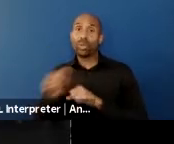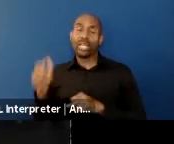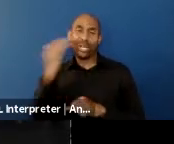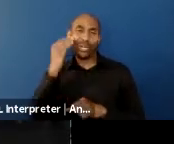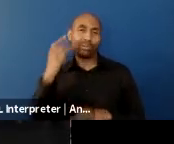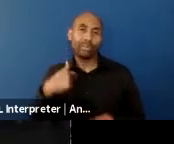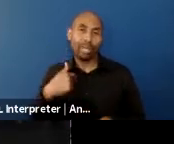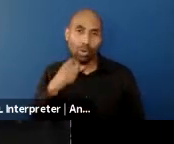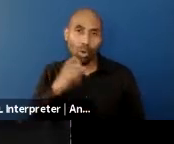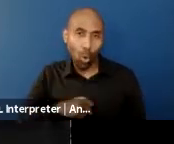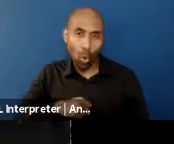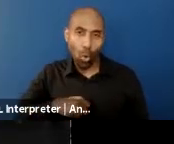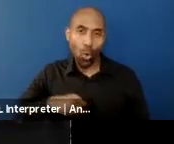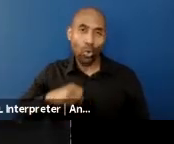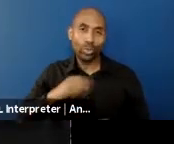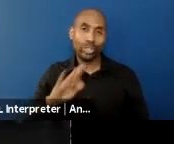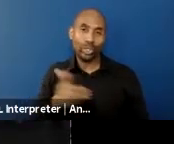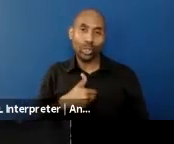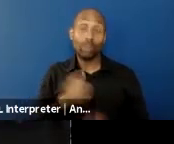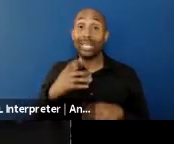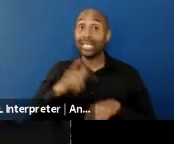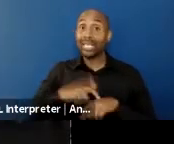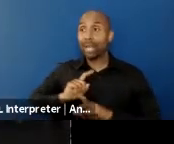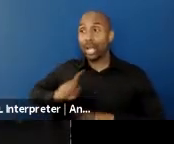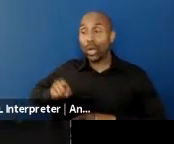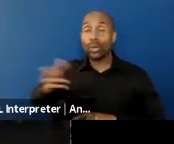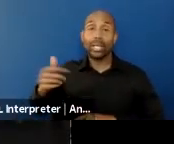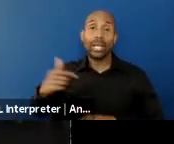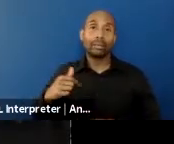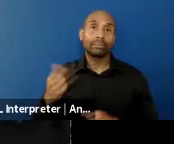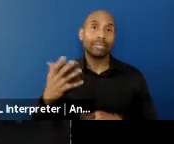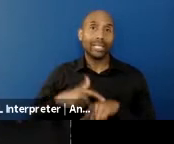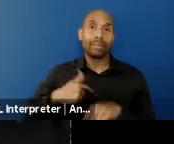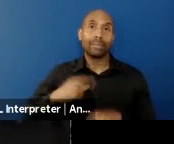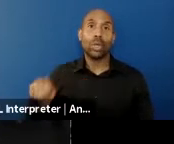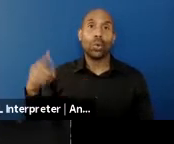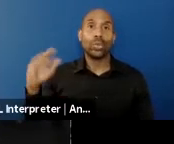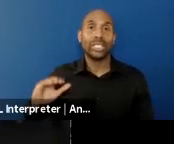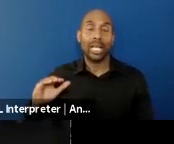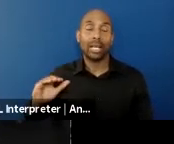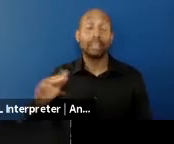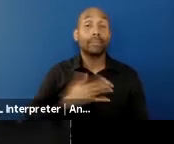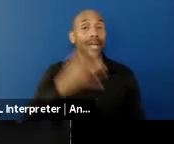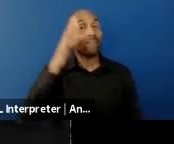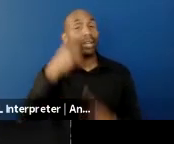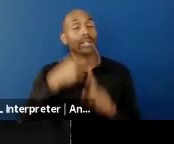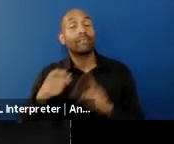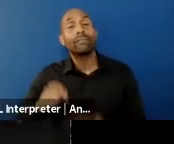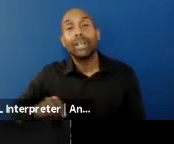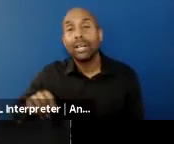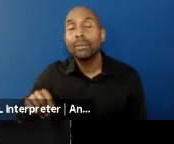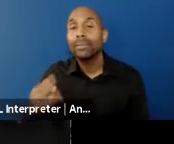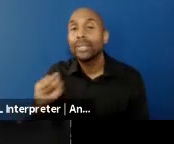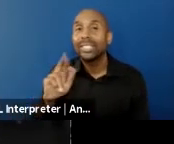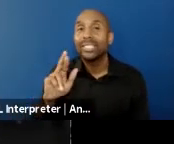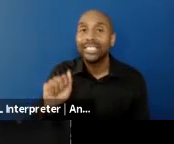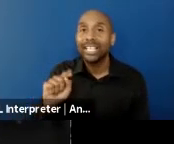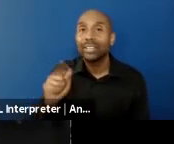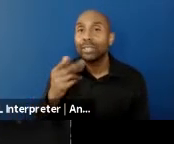At the end of that, we would now like to open it up to those who joined us who would like to share their story.